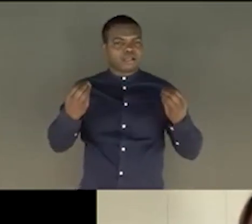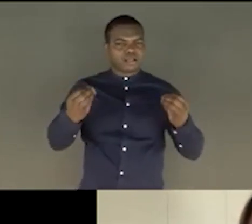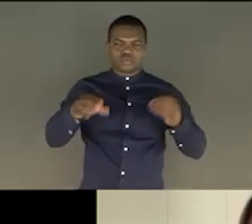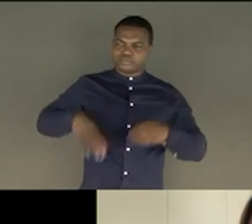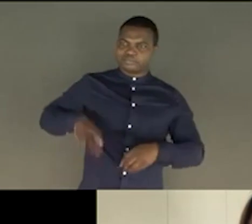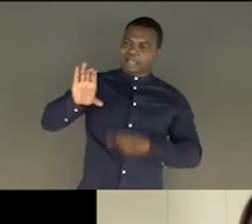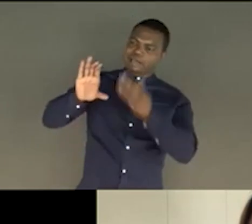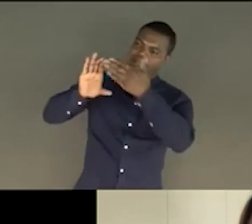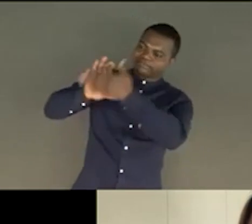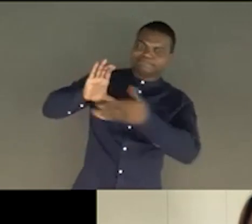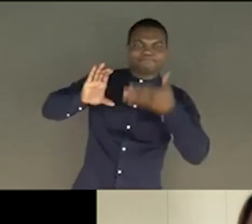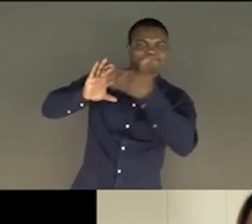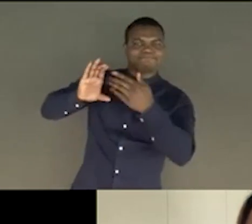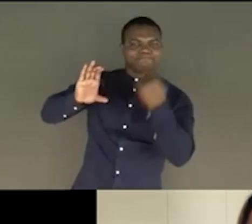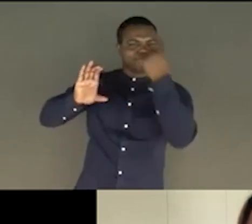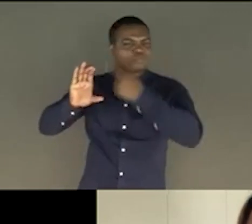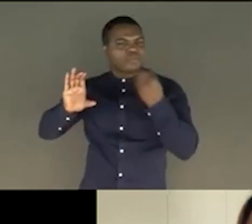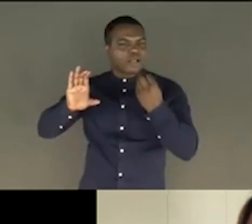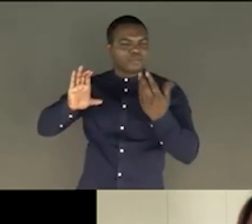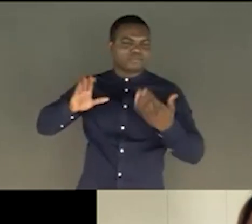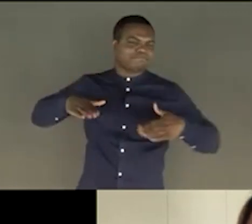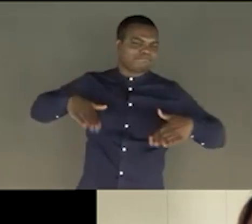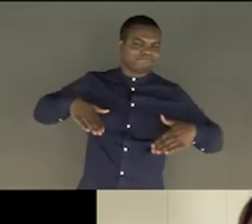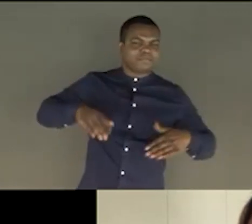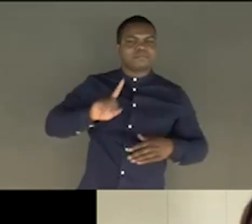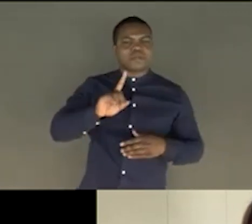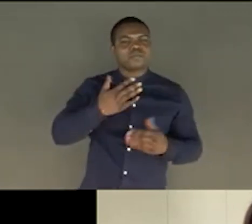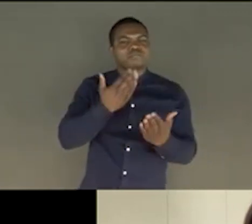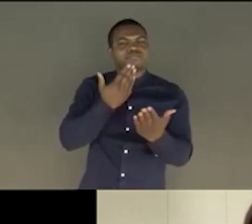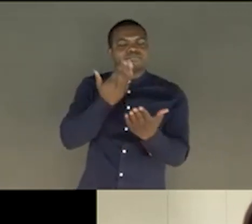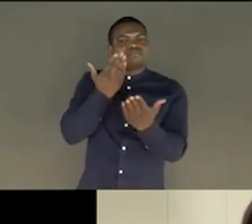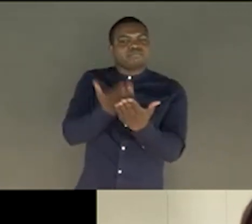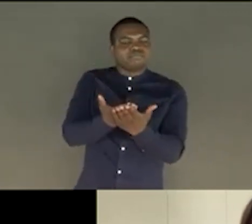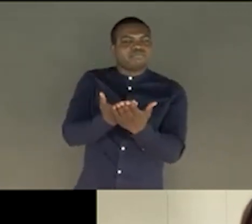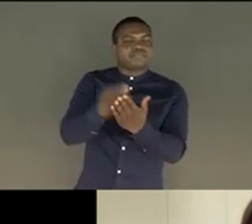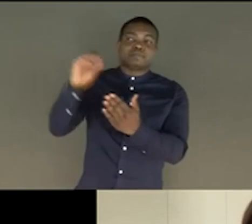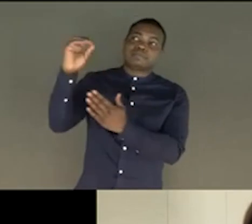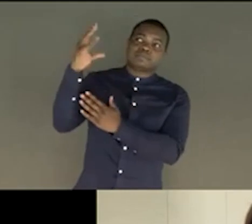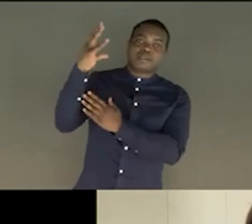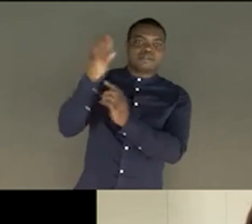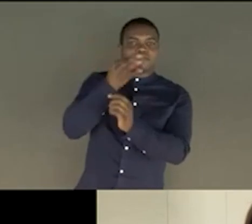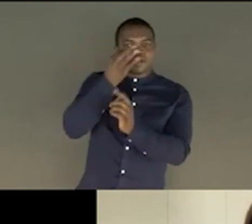I mean, the design is not ready yet, but it's basically a card that you can get